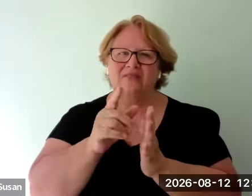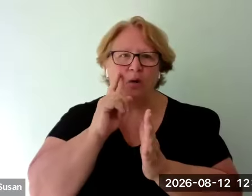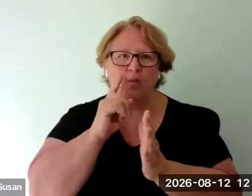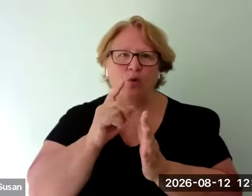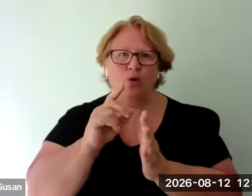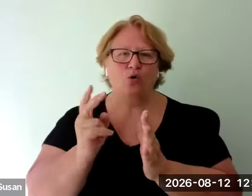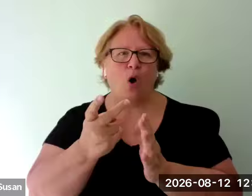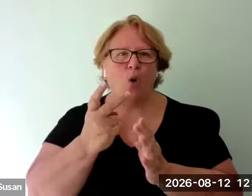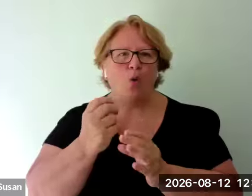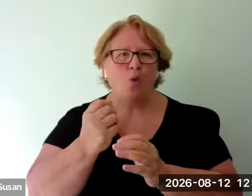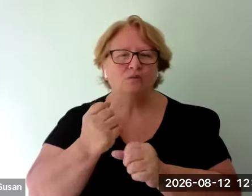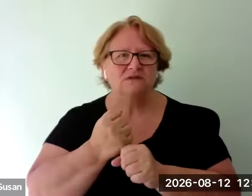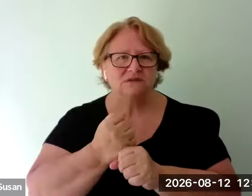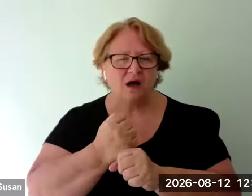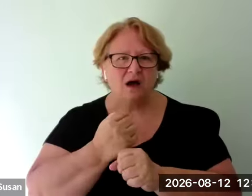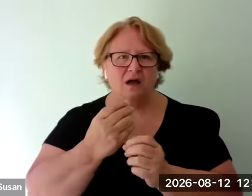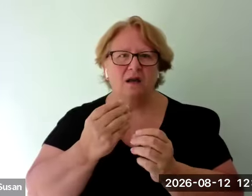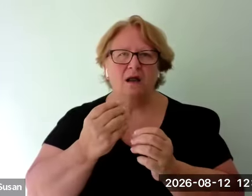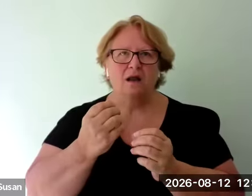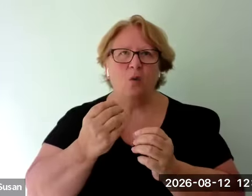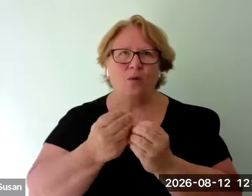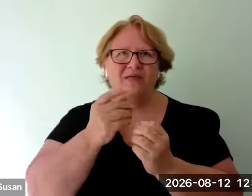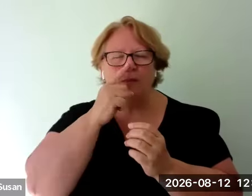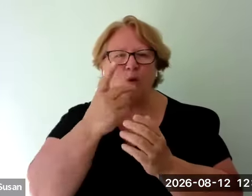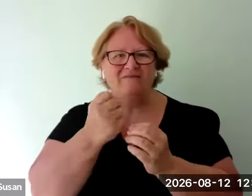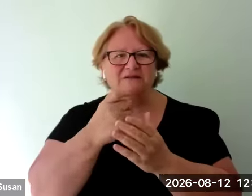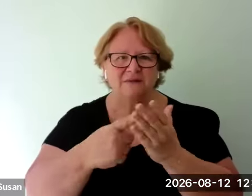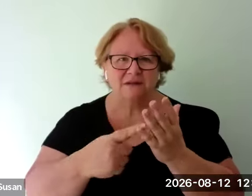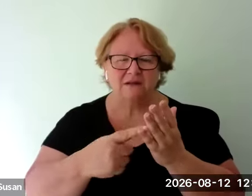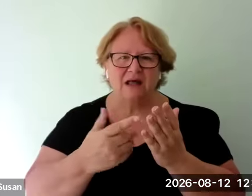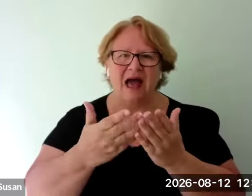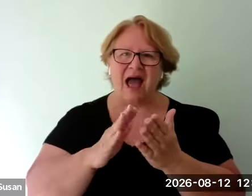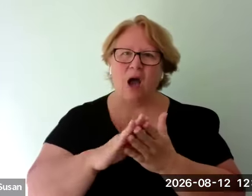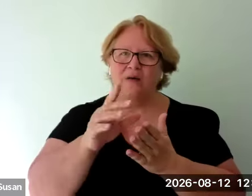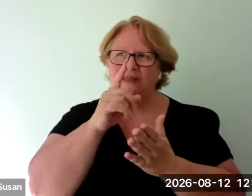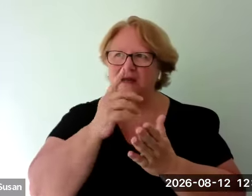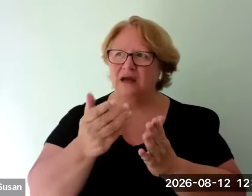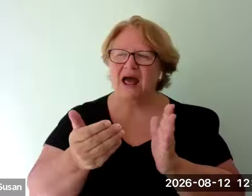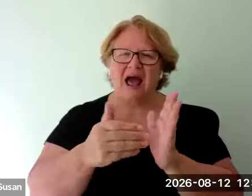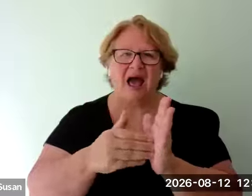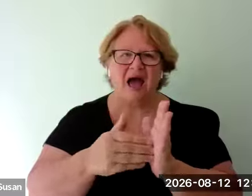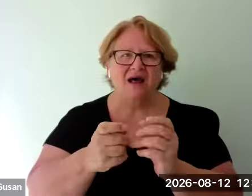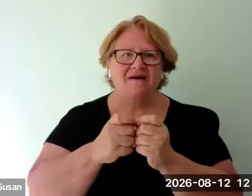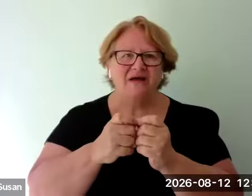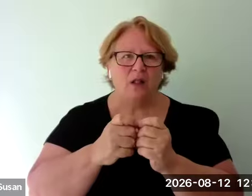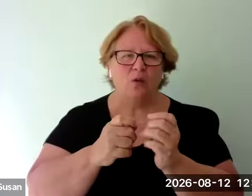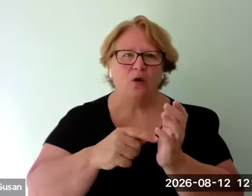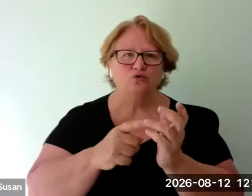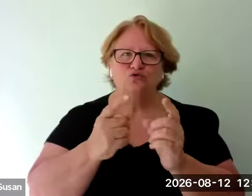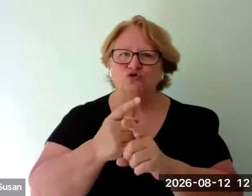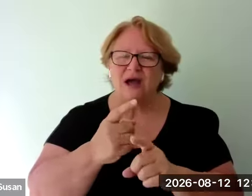guidelines. And so it's asking how it will be co-designed and produced